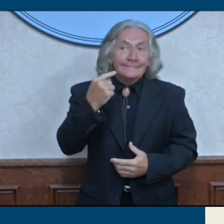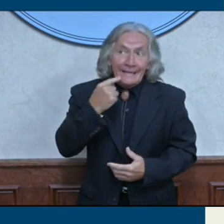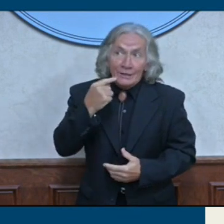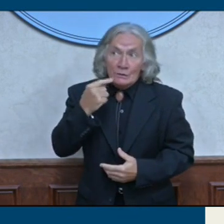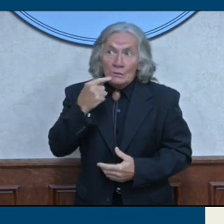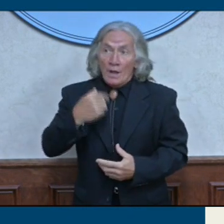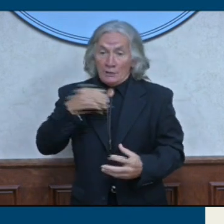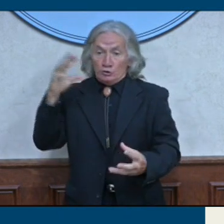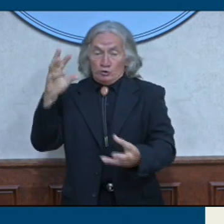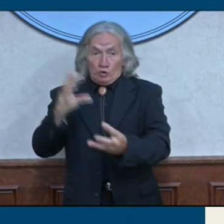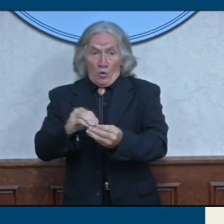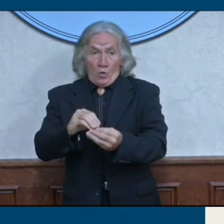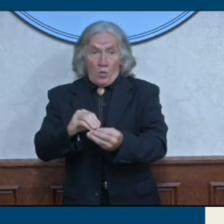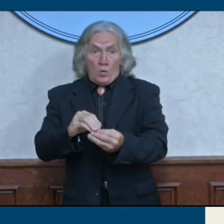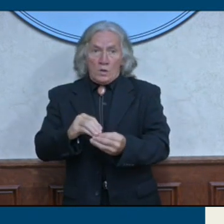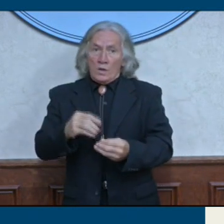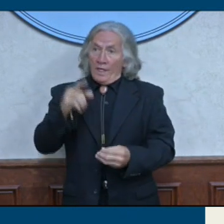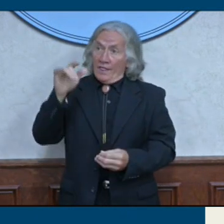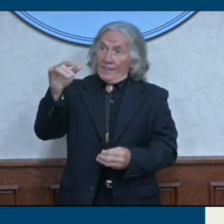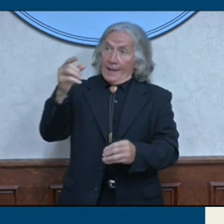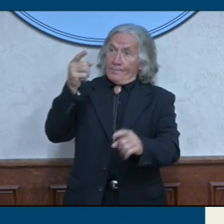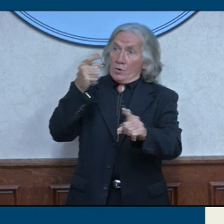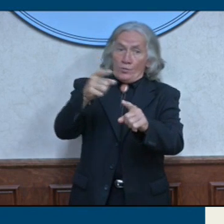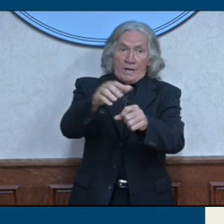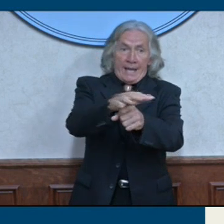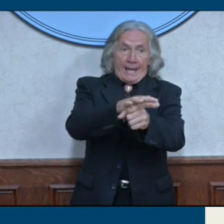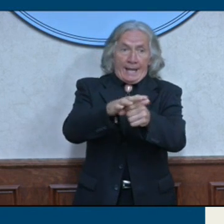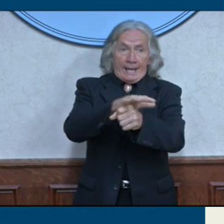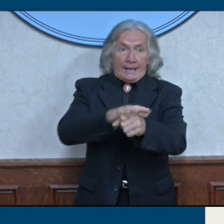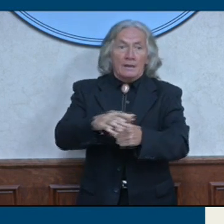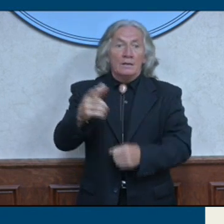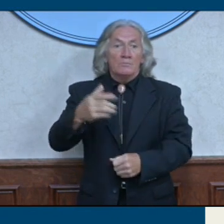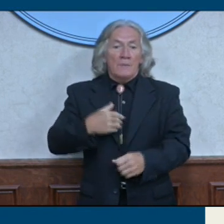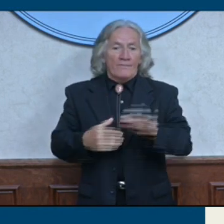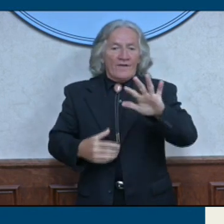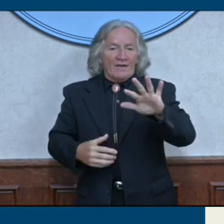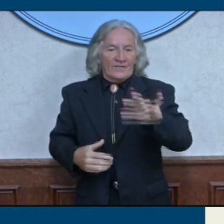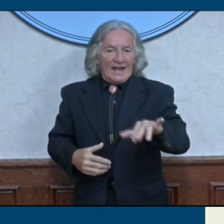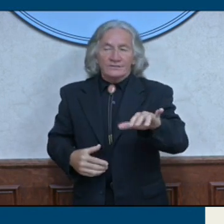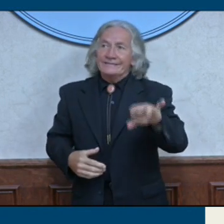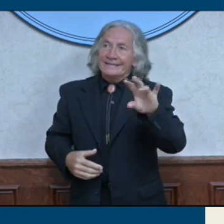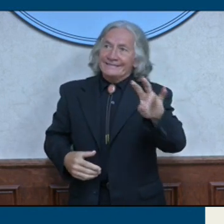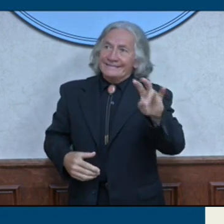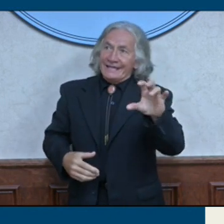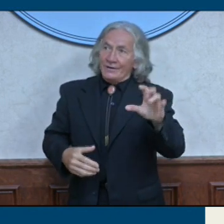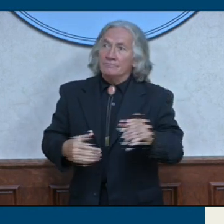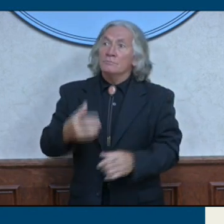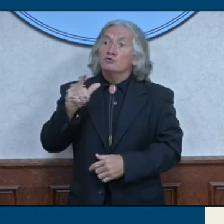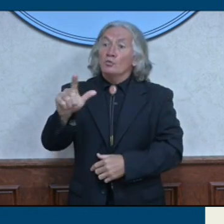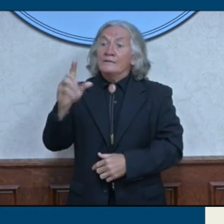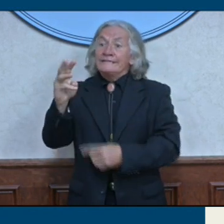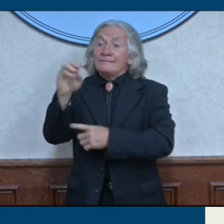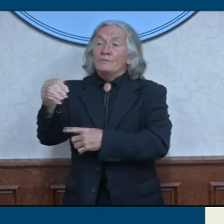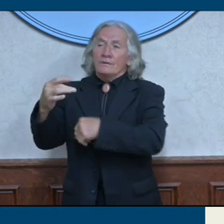CONFIRMED COVID PATIENTS IN HOSPITALS AT ONE 32. SAN